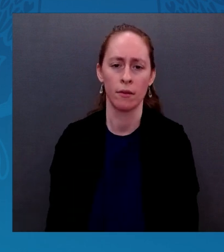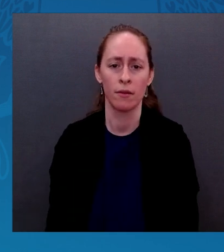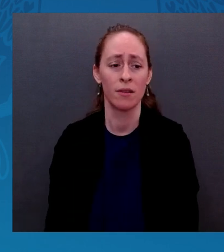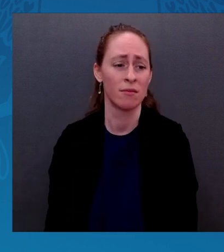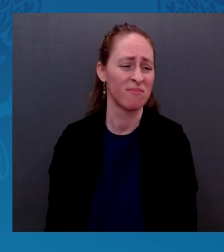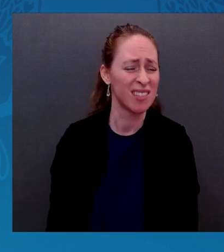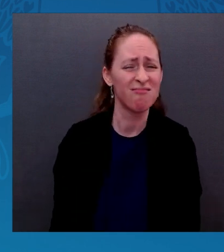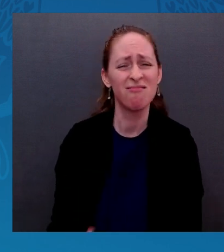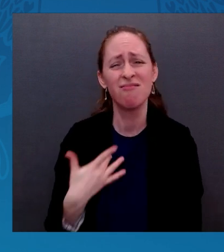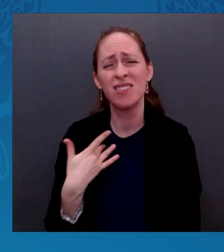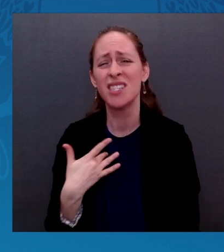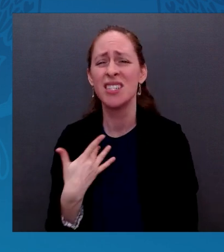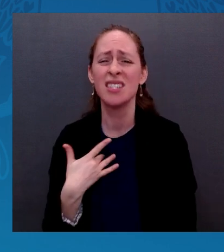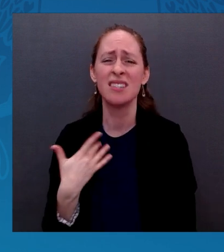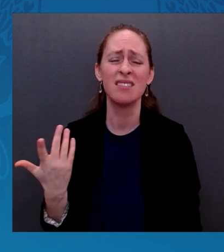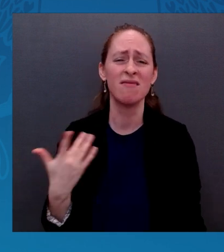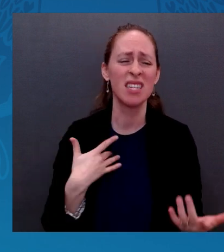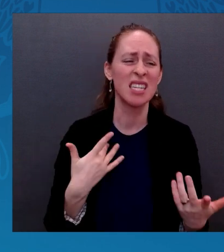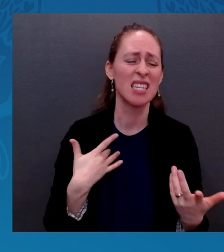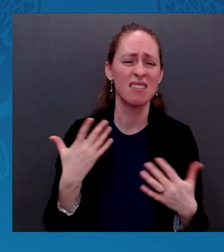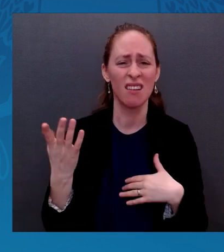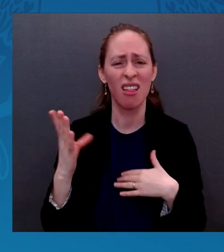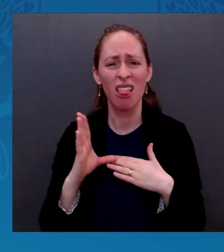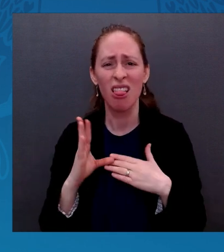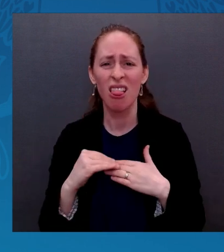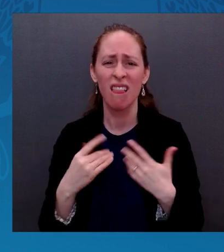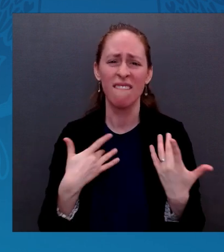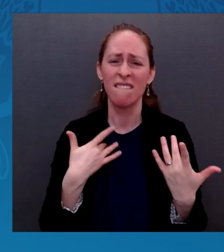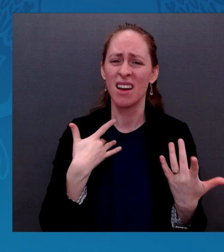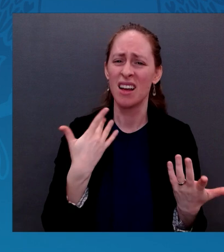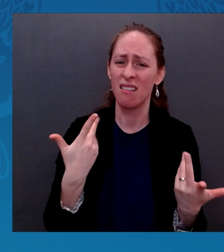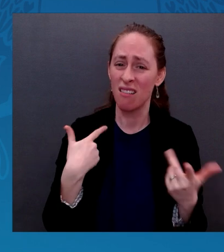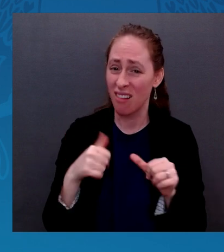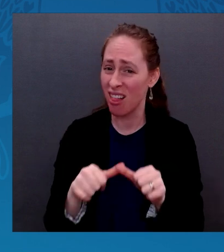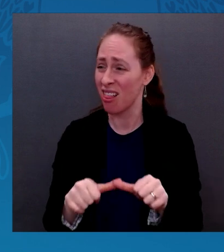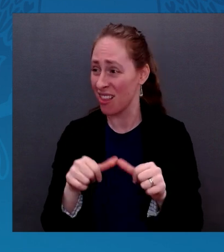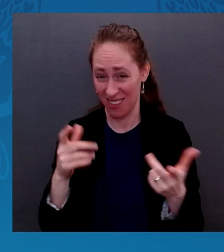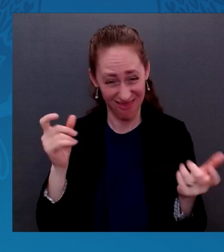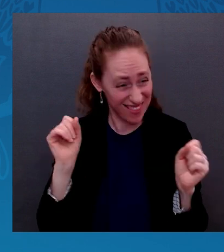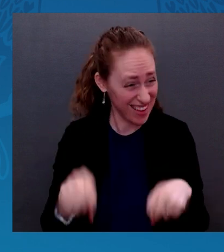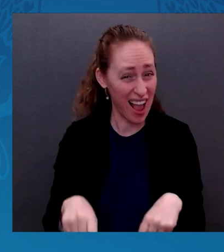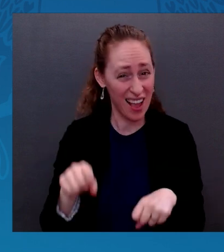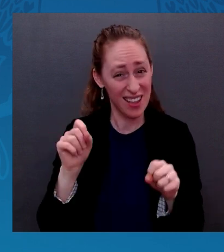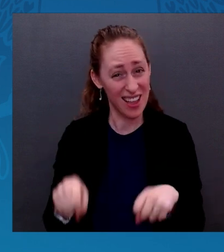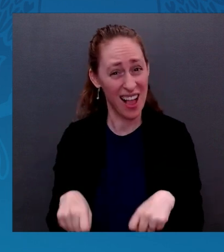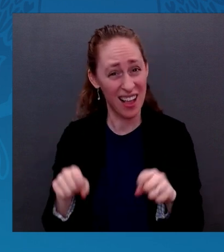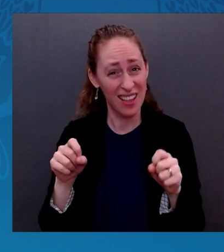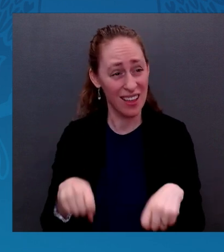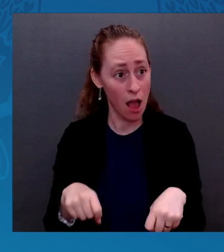whether it makes a difference. You all are proof that it makes a difference. It makes a difference. So I thank you for that.